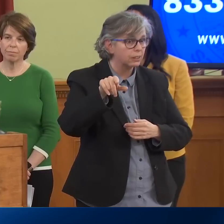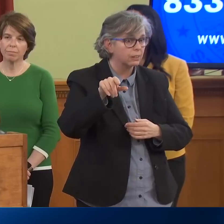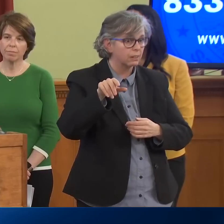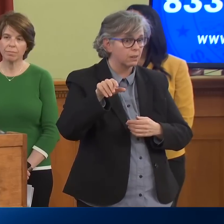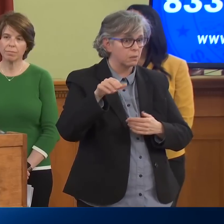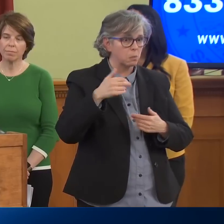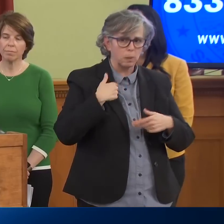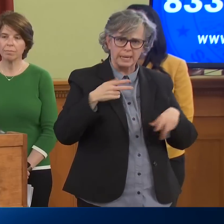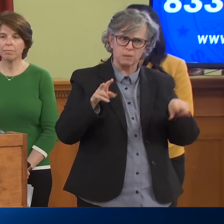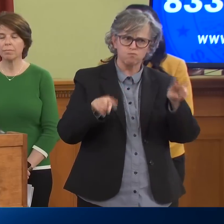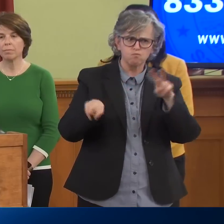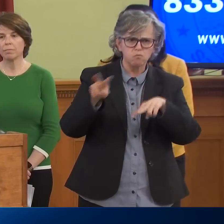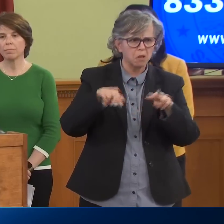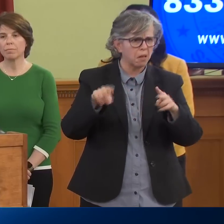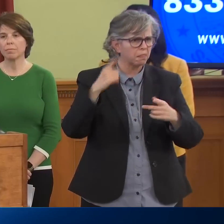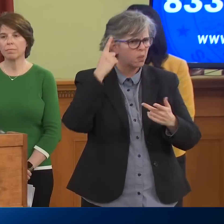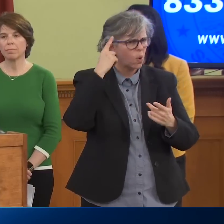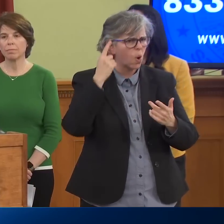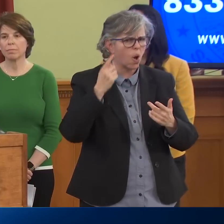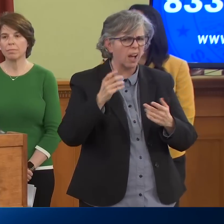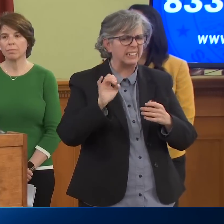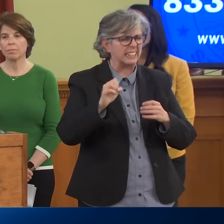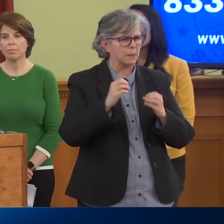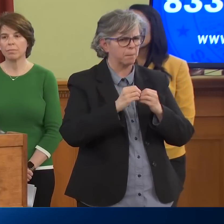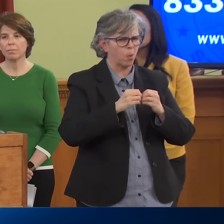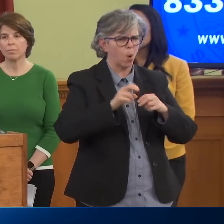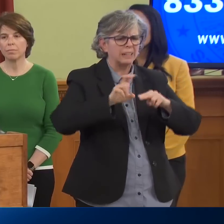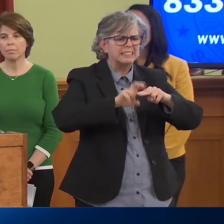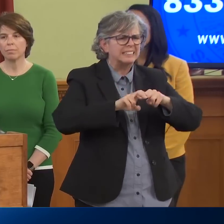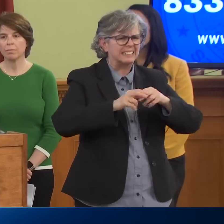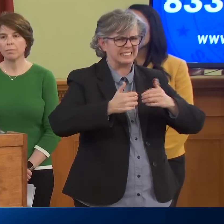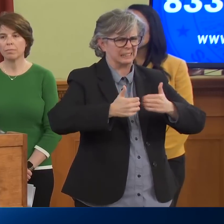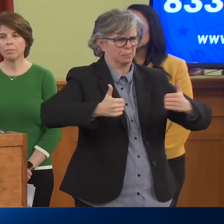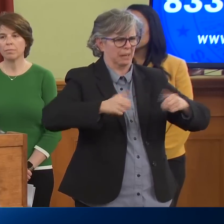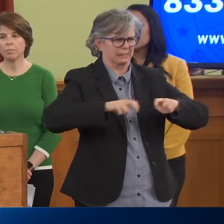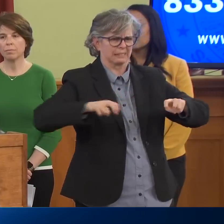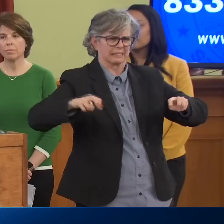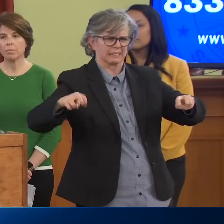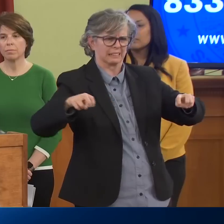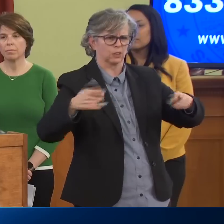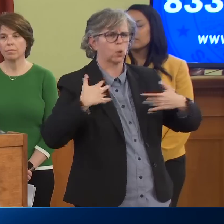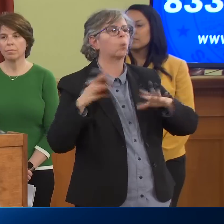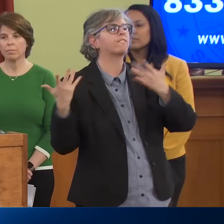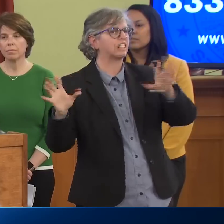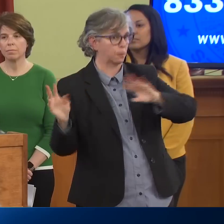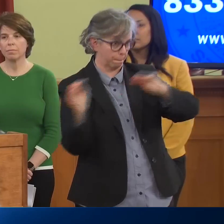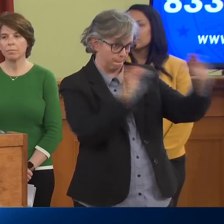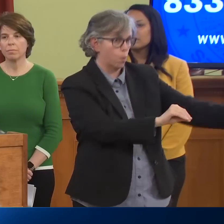WE TALKED ABOUT SOME OF YOU HAVING THE OPPORTUNITY TO SEE THE CALL CENTER, AND AS I TOLD YOU AFTER I SAW IT, I THOUGHT